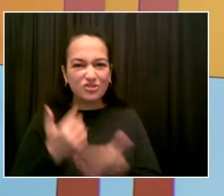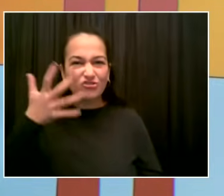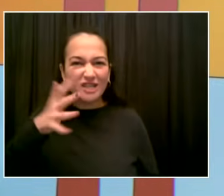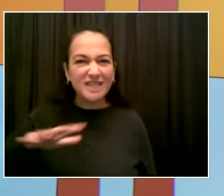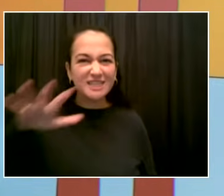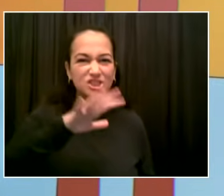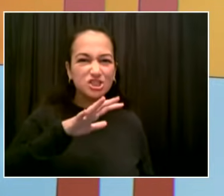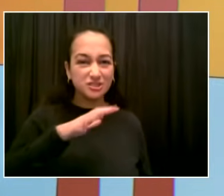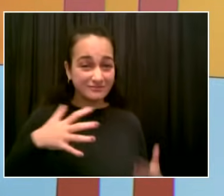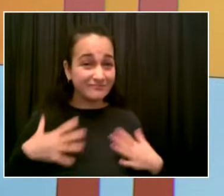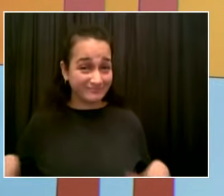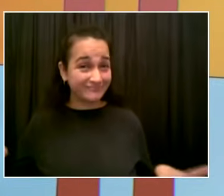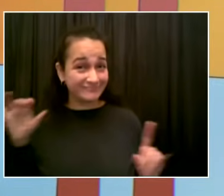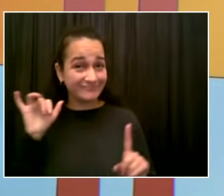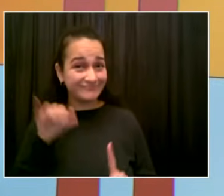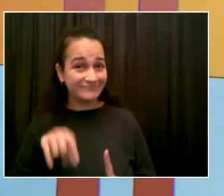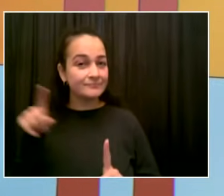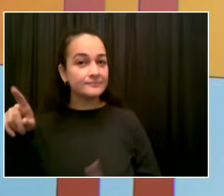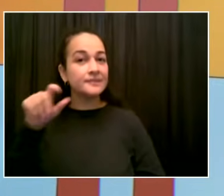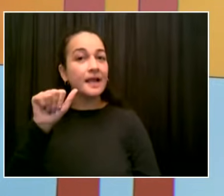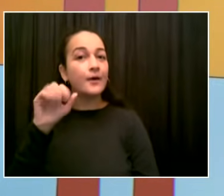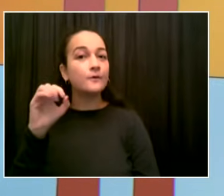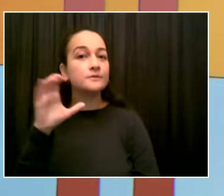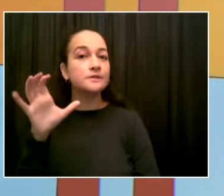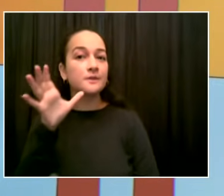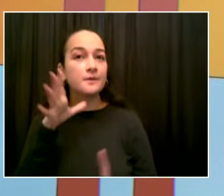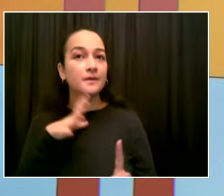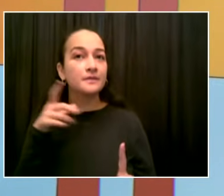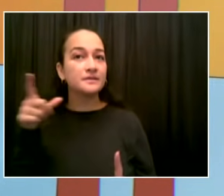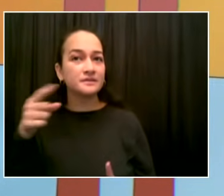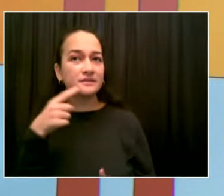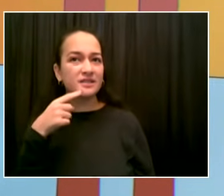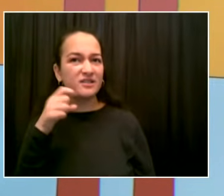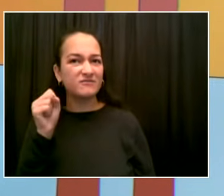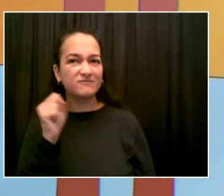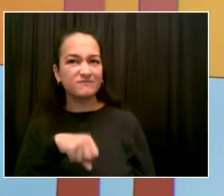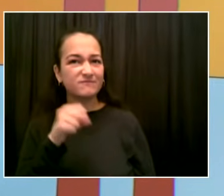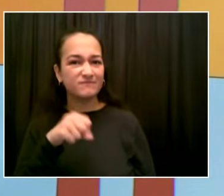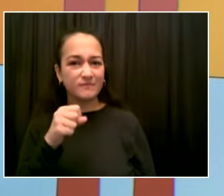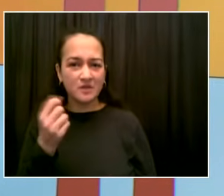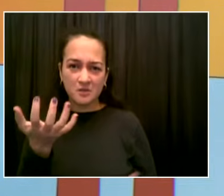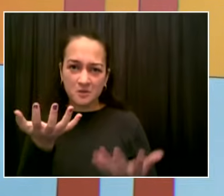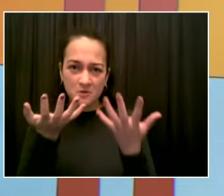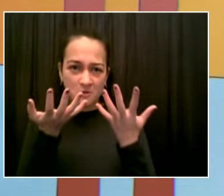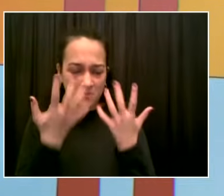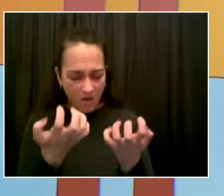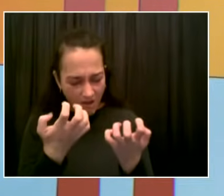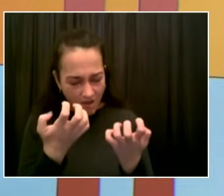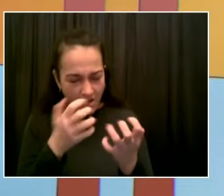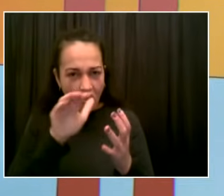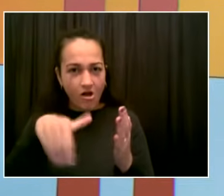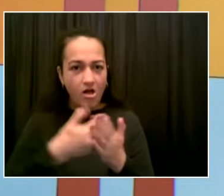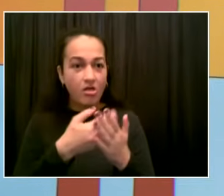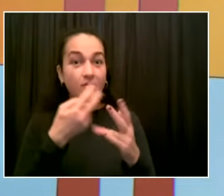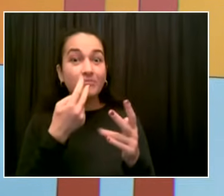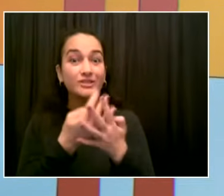HER PROPOSAL CALLING YOU TO RELEASE ALL 6,000 INMATES FROM RIKERS? THAT'S NOT GOING TO HAPPEN. I RESPECT THE